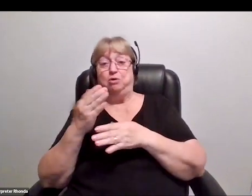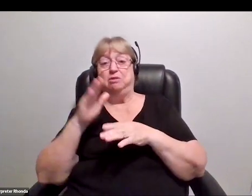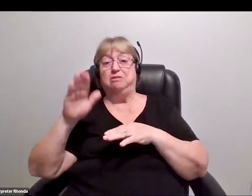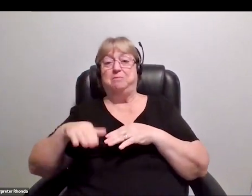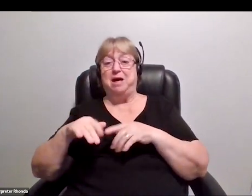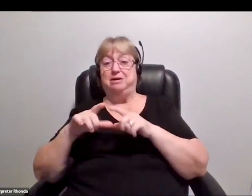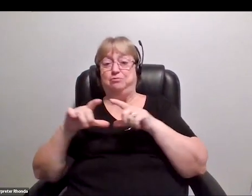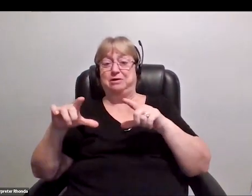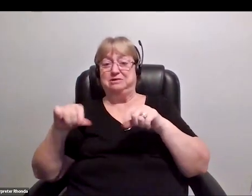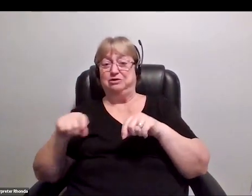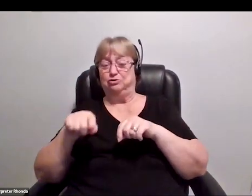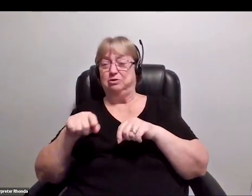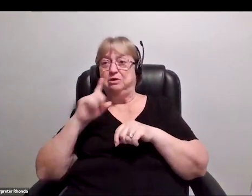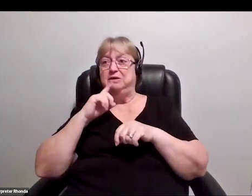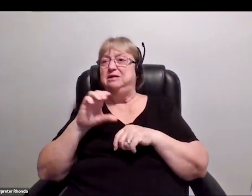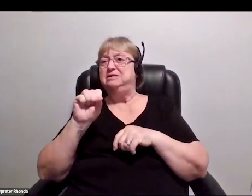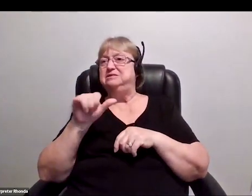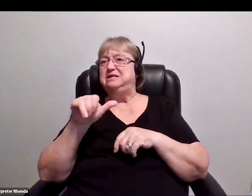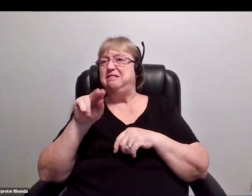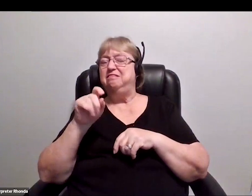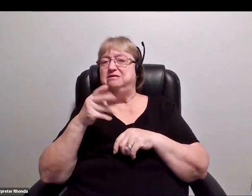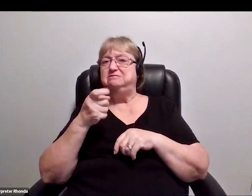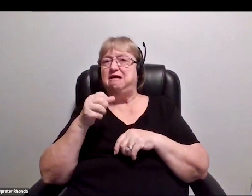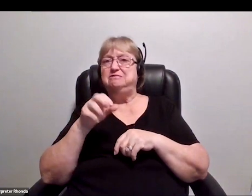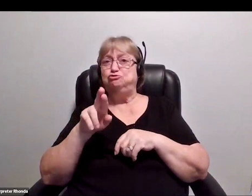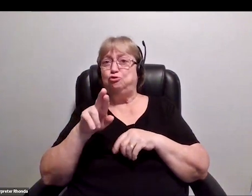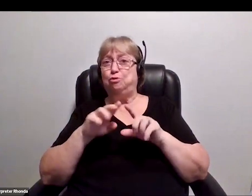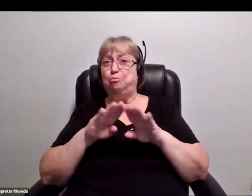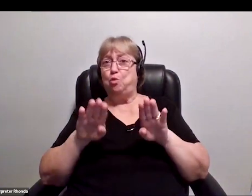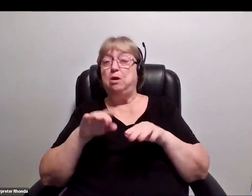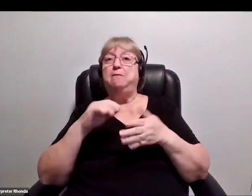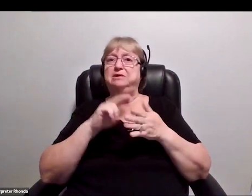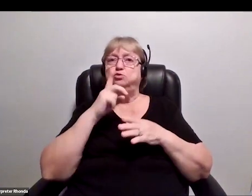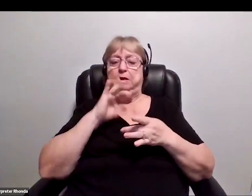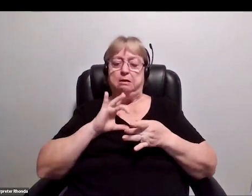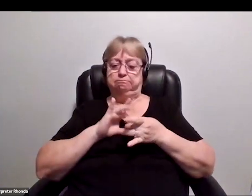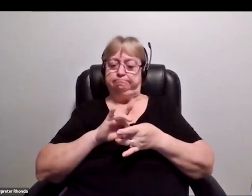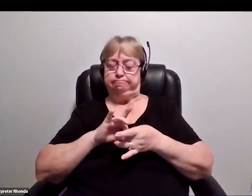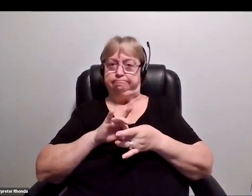which is the MIDI synthesizer board. This allows us to assign instruments to the numbers.